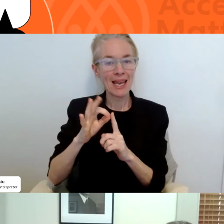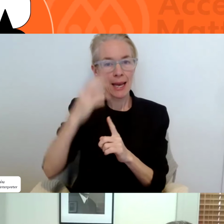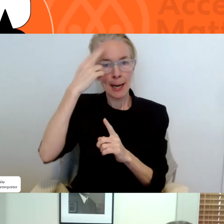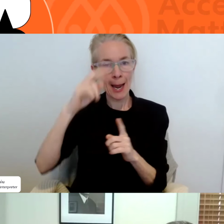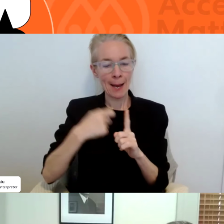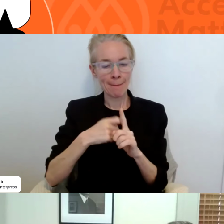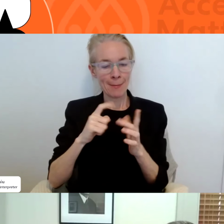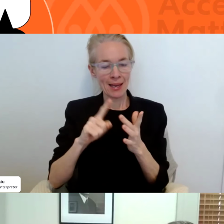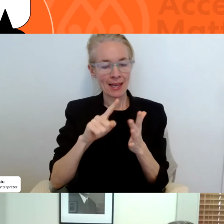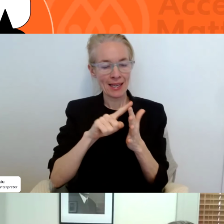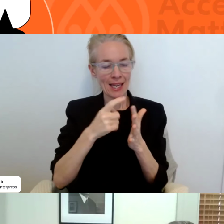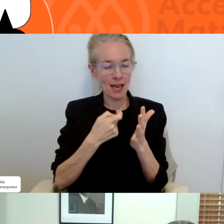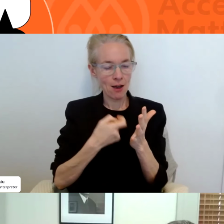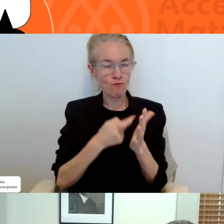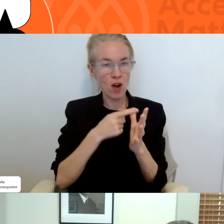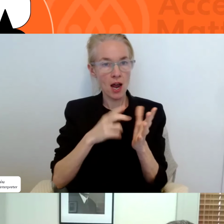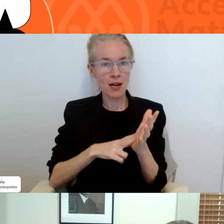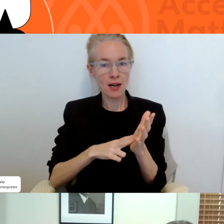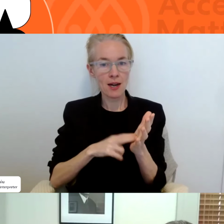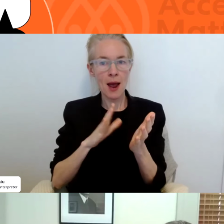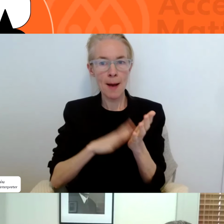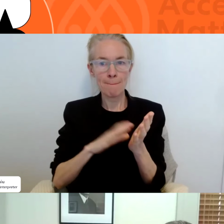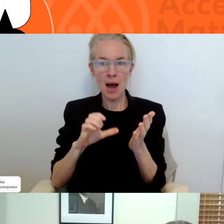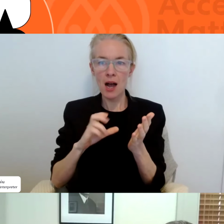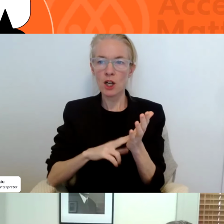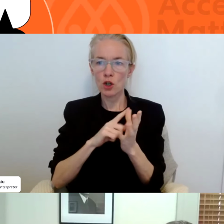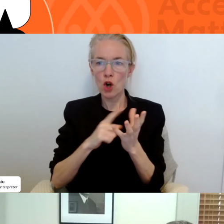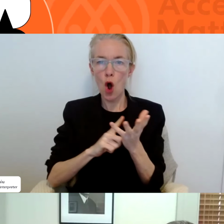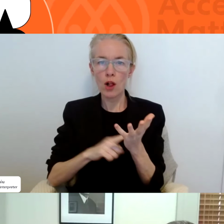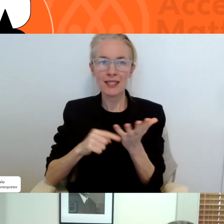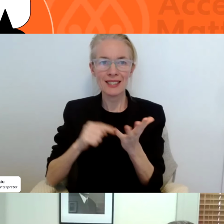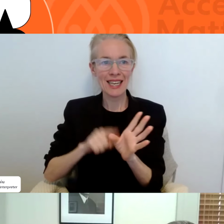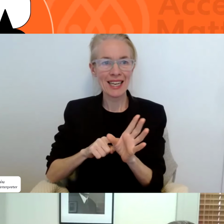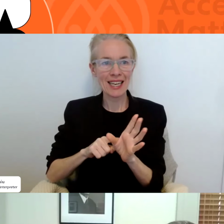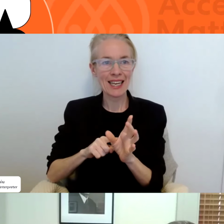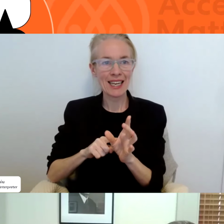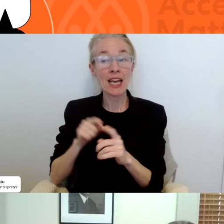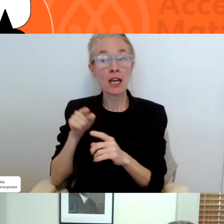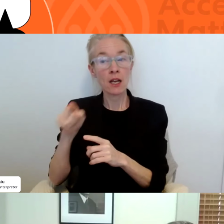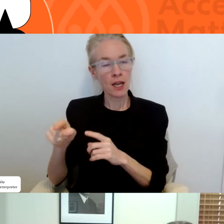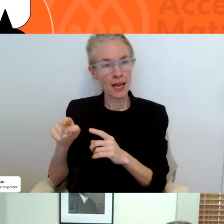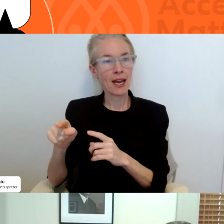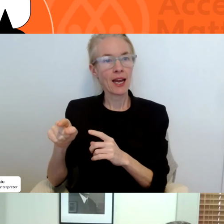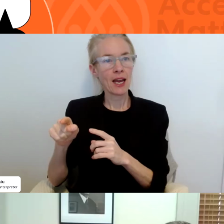Party disability -- sorry, from the Labour Party housing spokesperson.